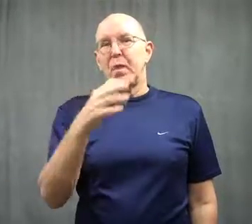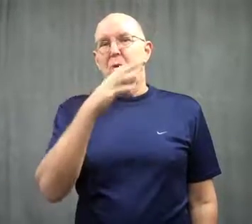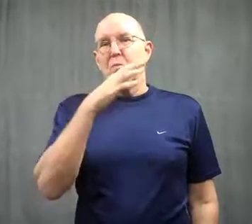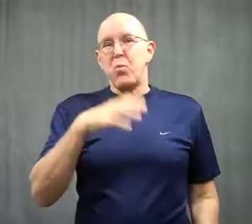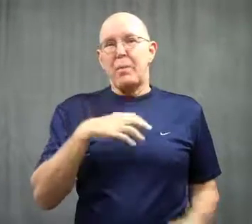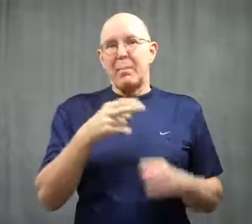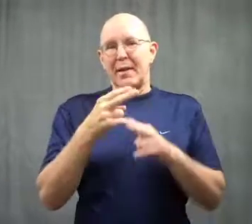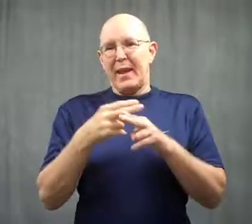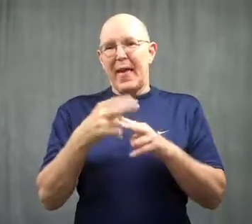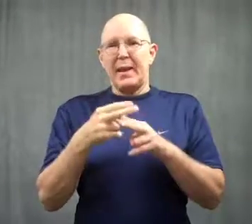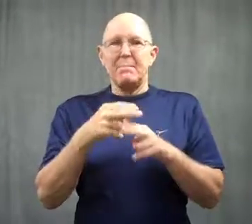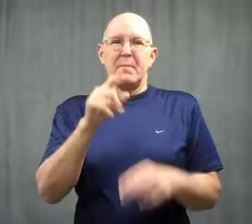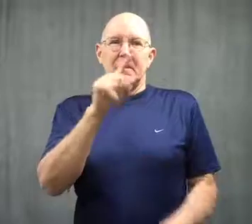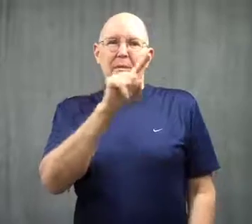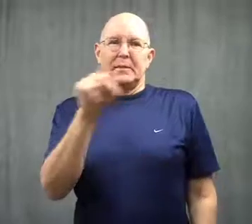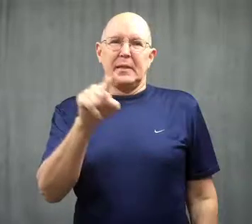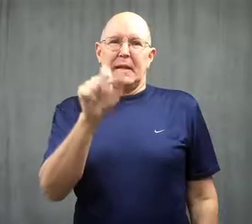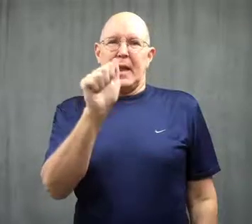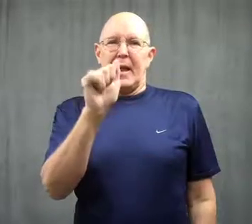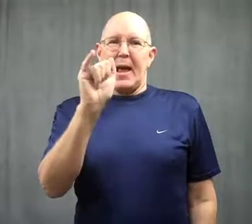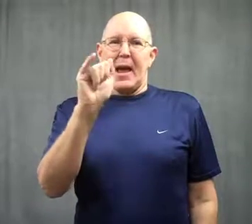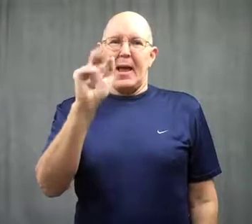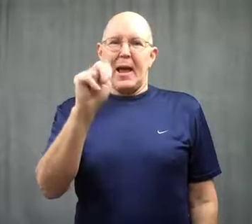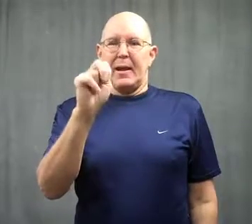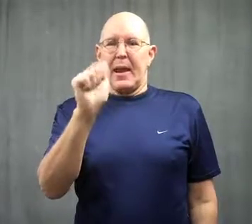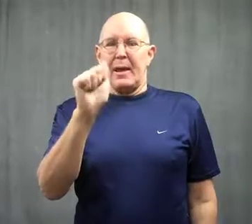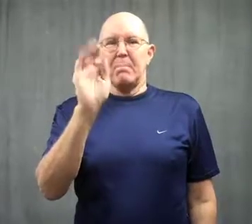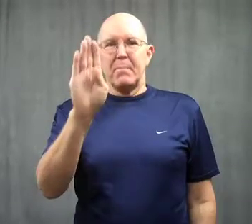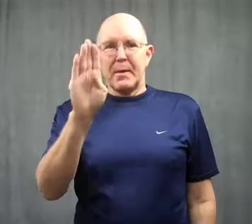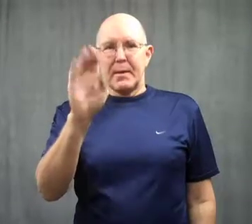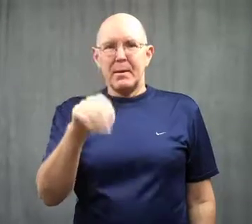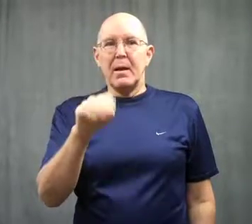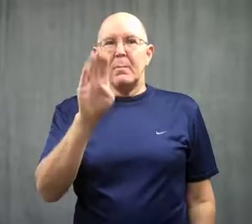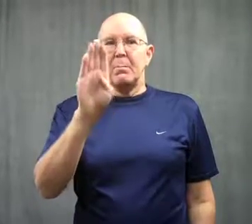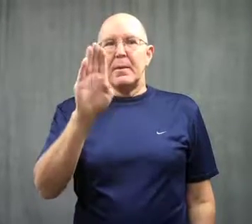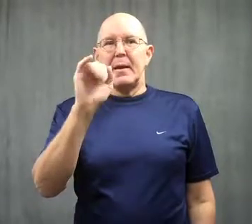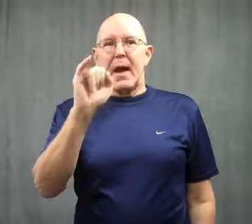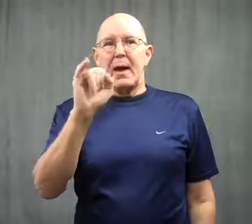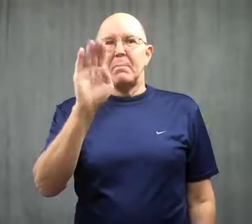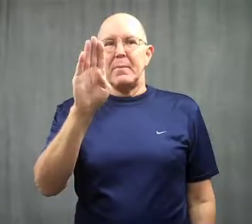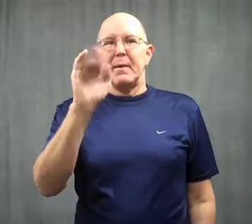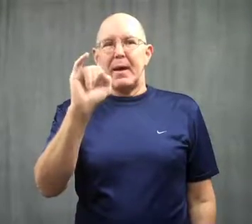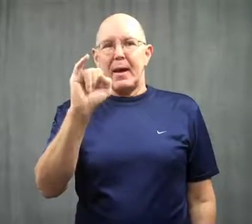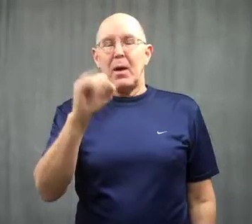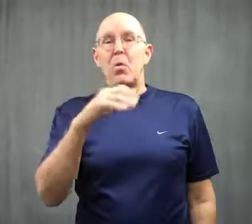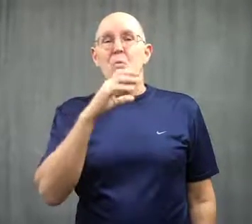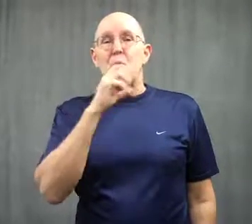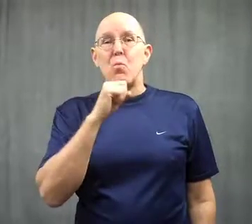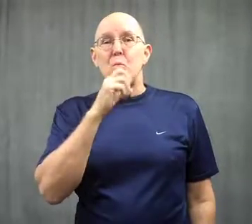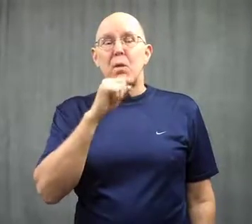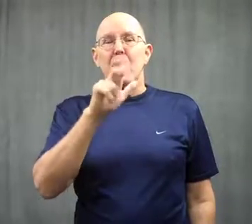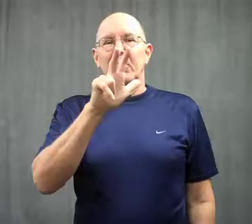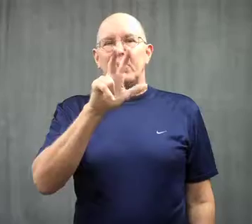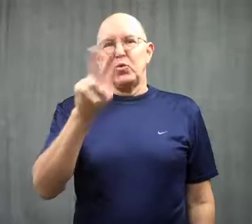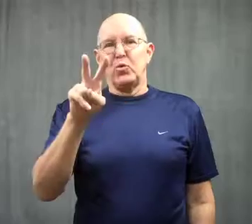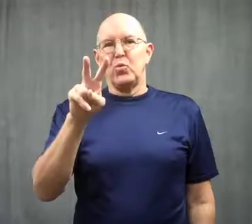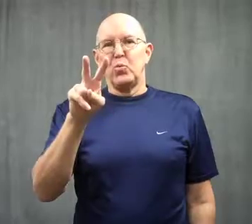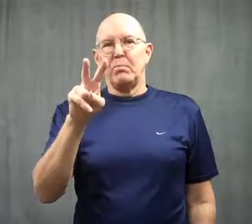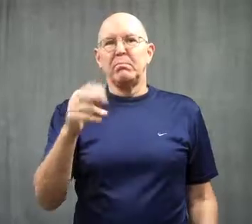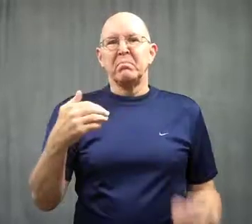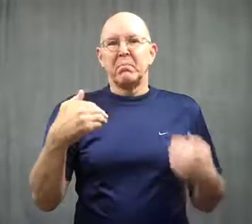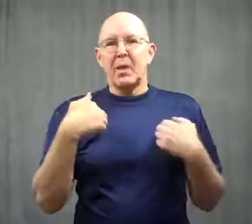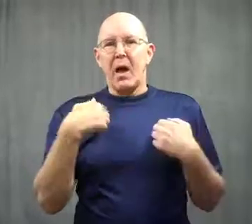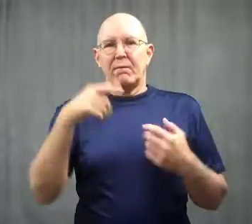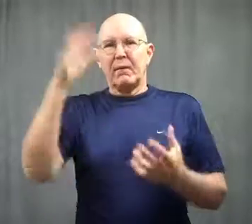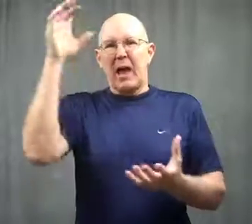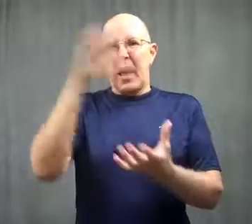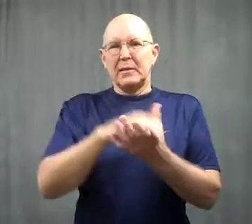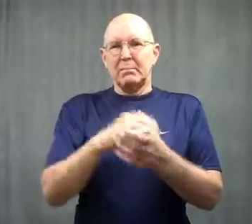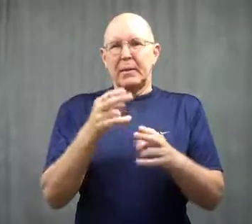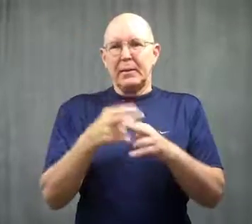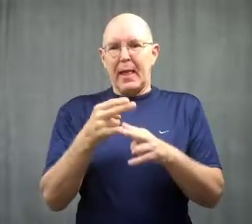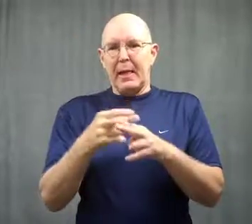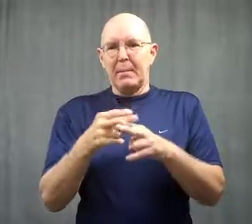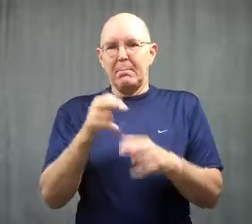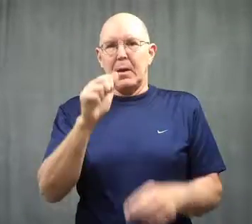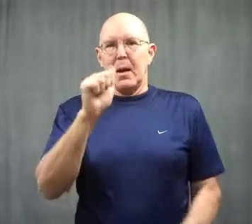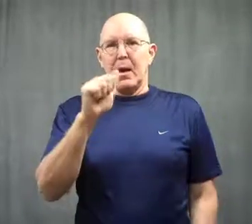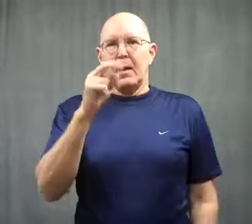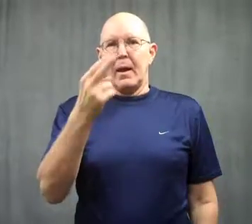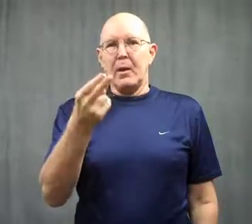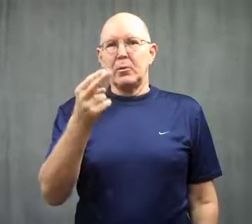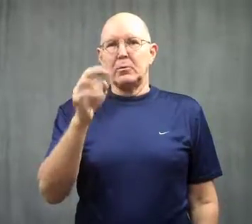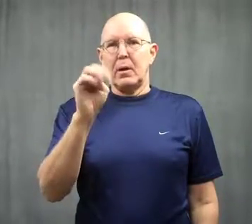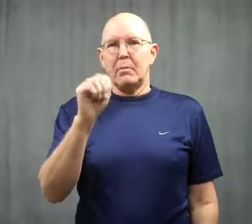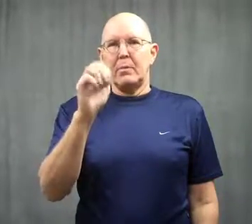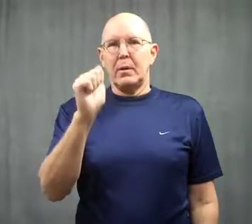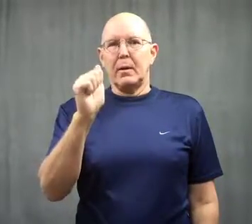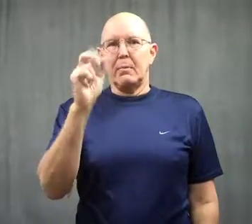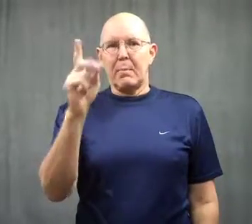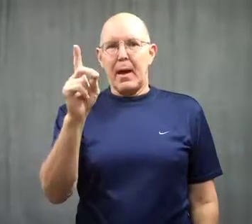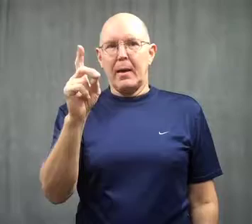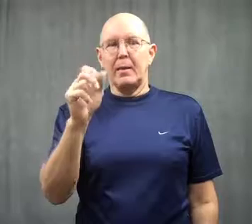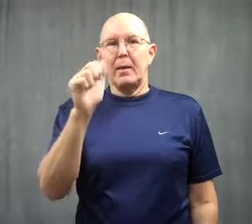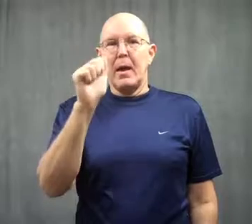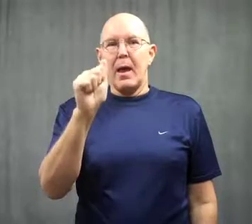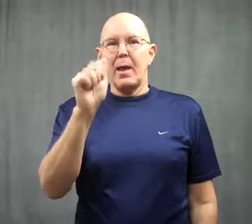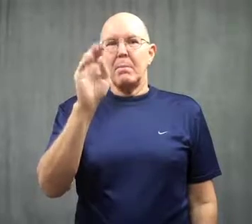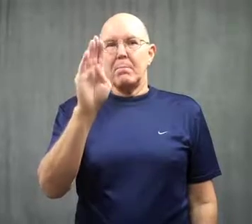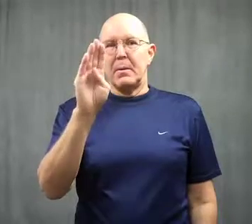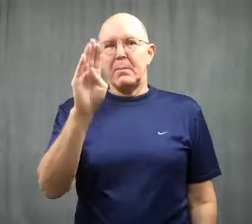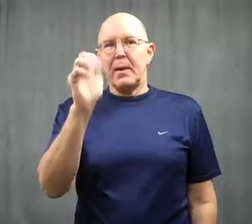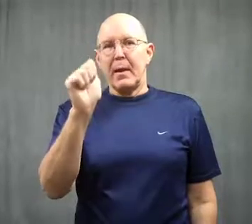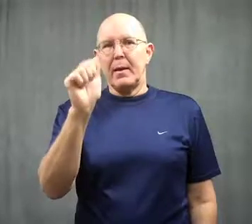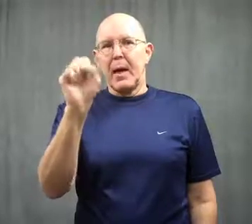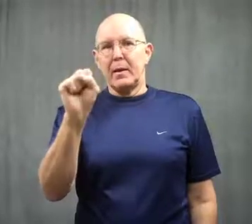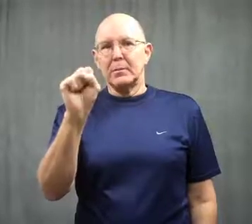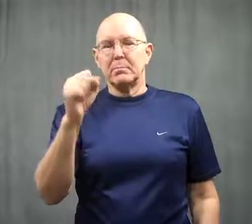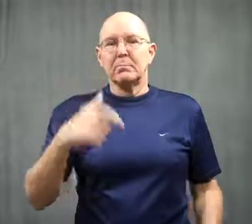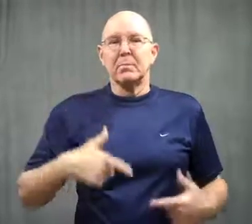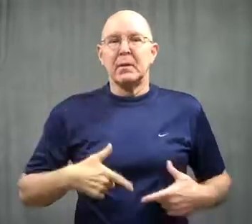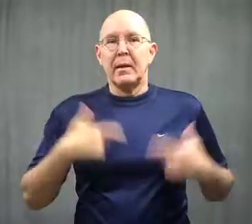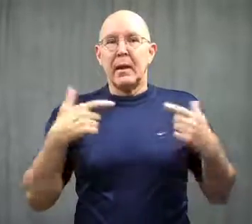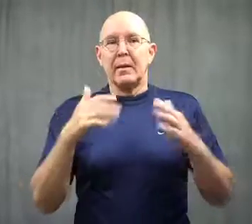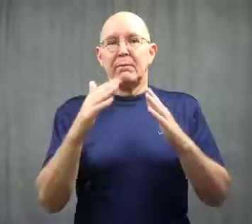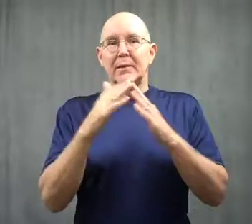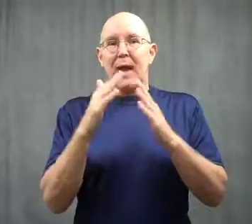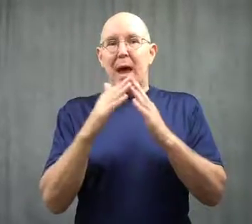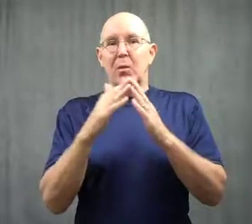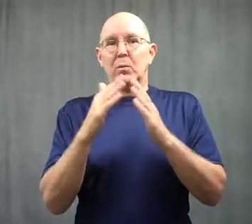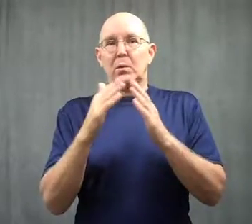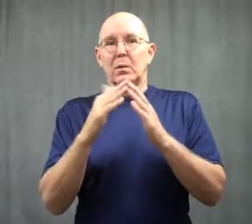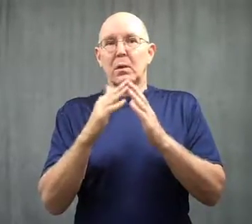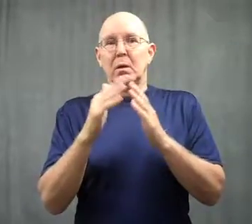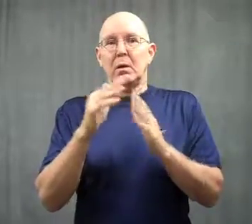A 32 year old woman, Zainab Bibi had a husband, Ahmed Abbas.